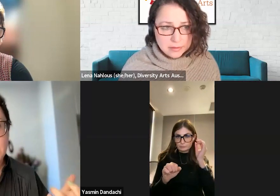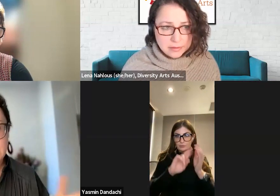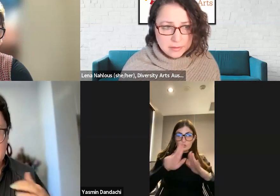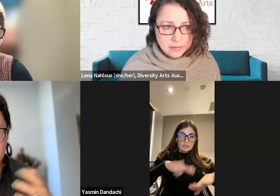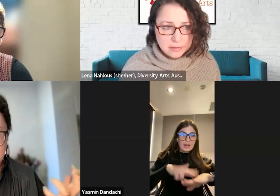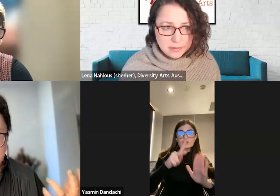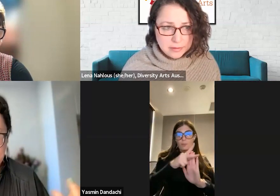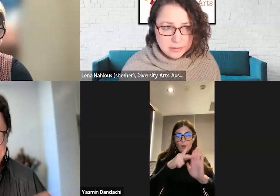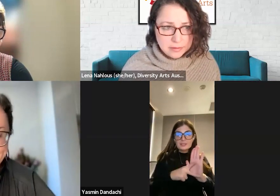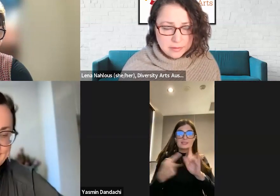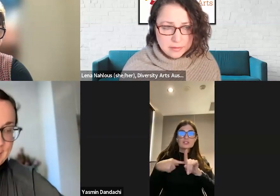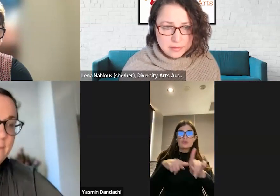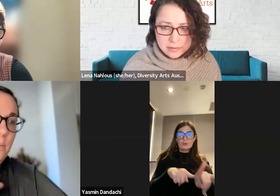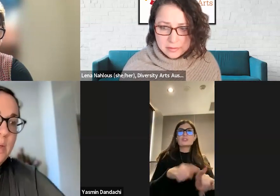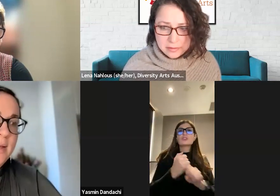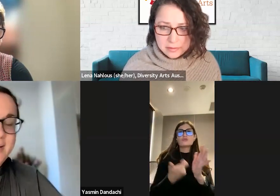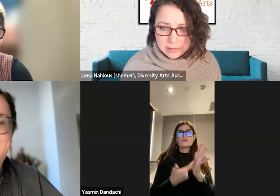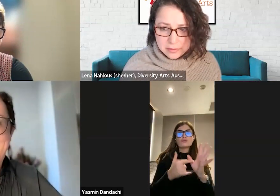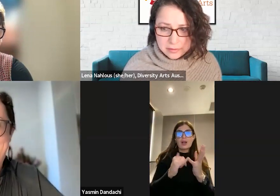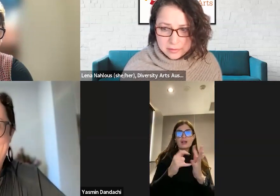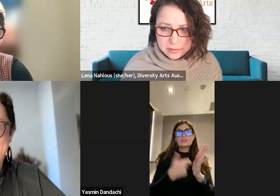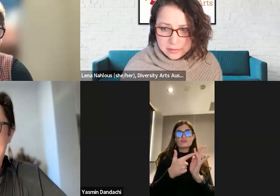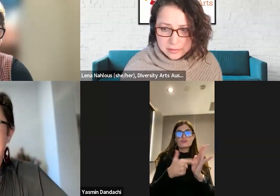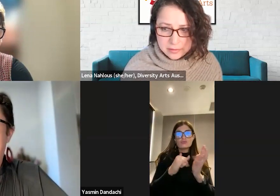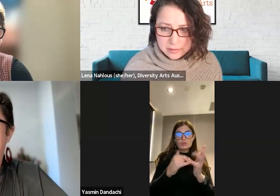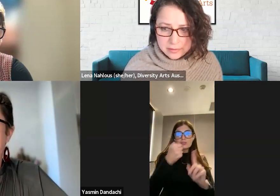but also grassroots advocacy with the idea that